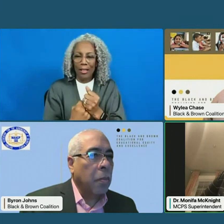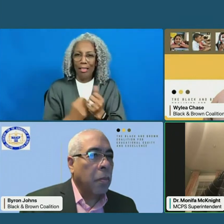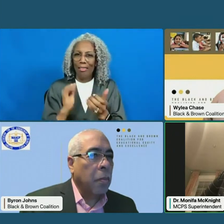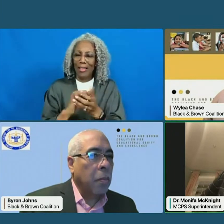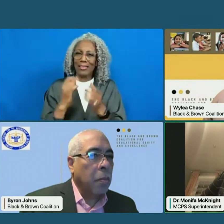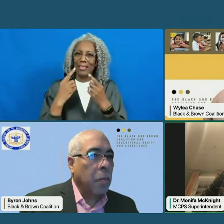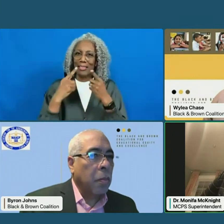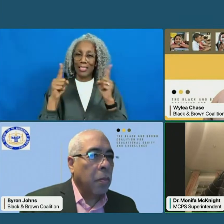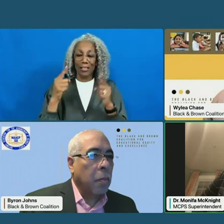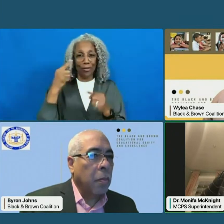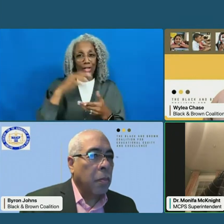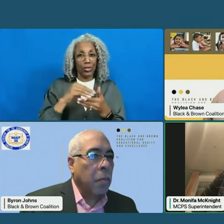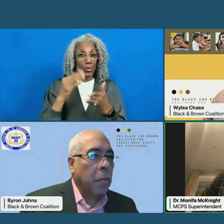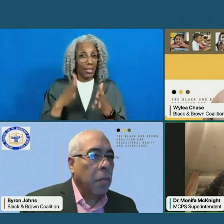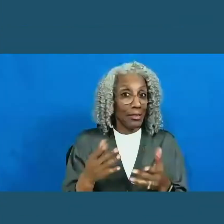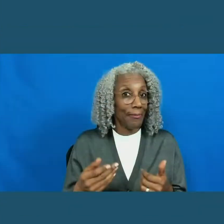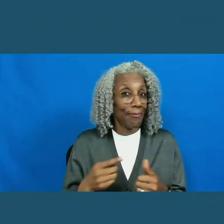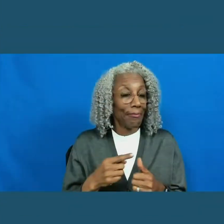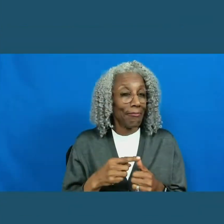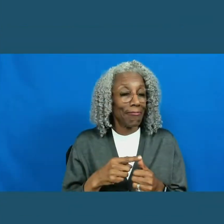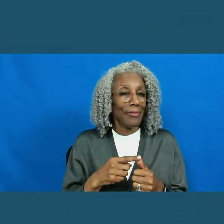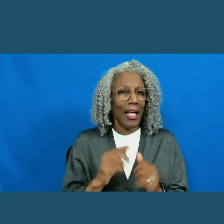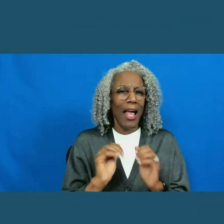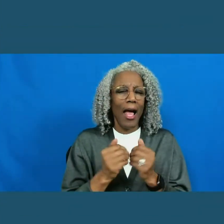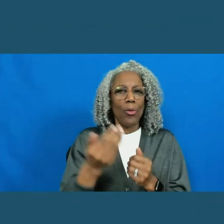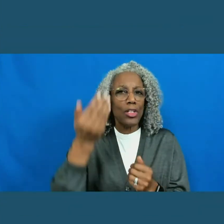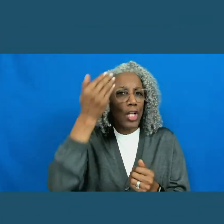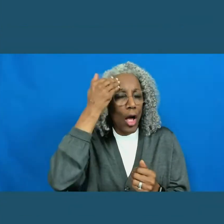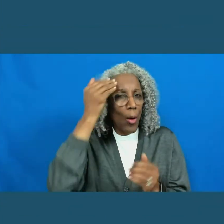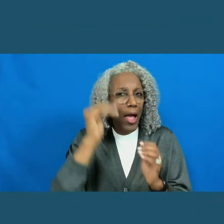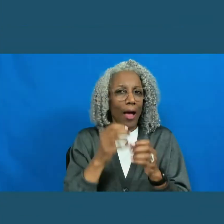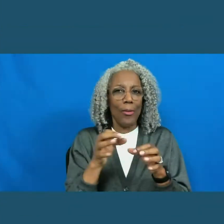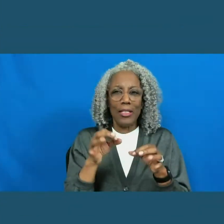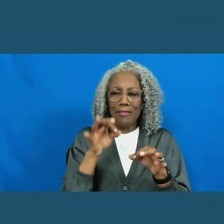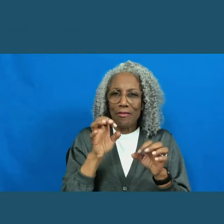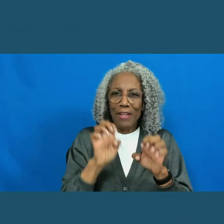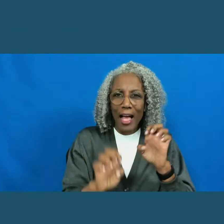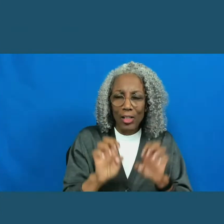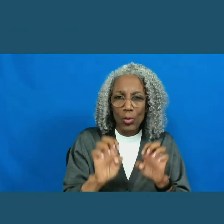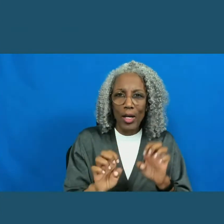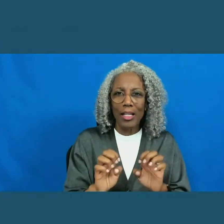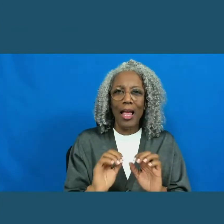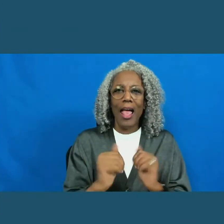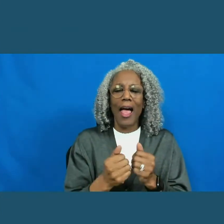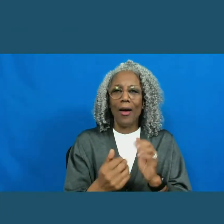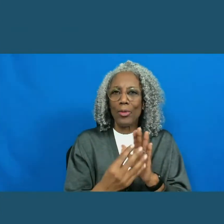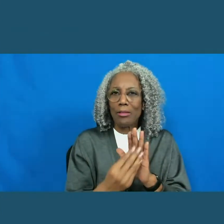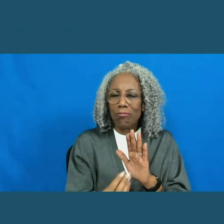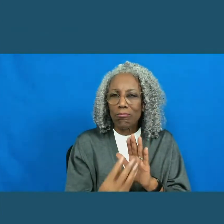types of support that we have found to be successful for our